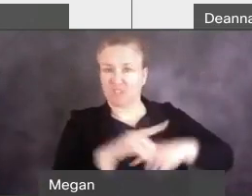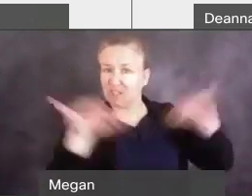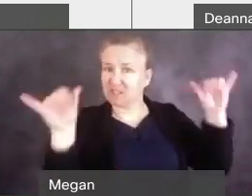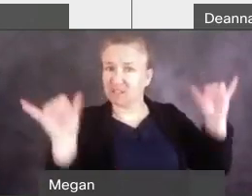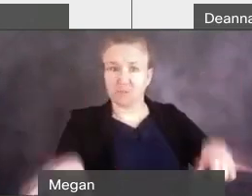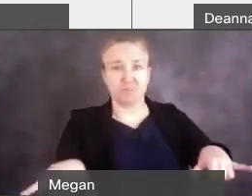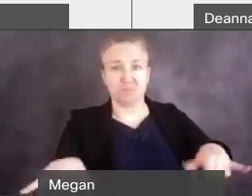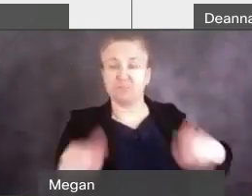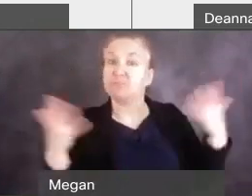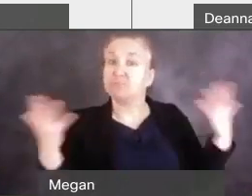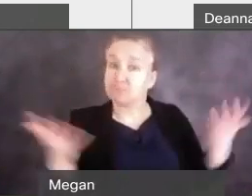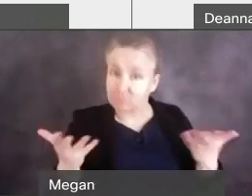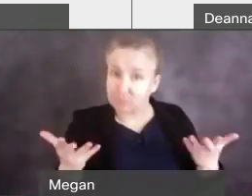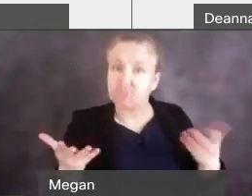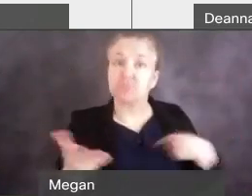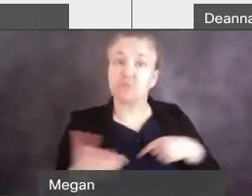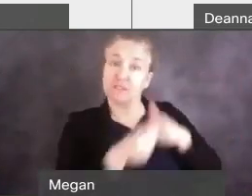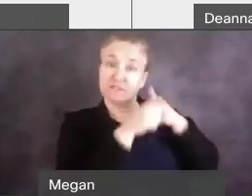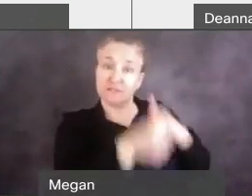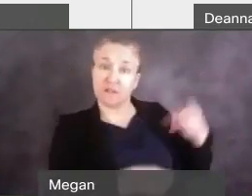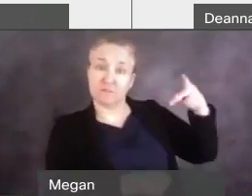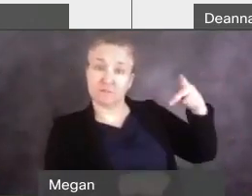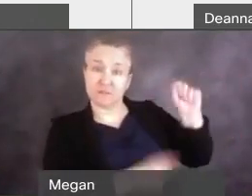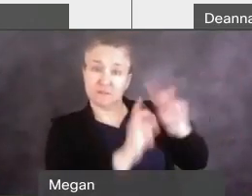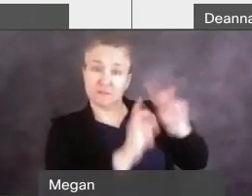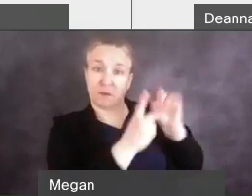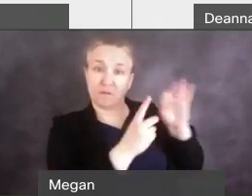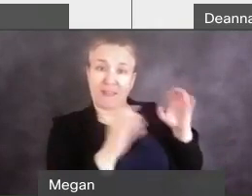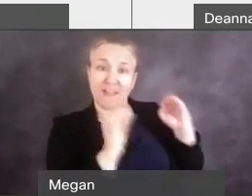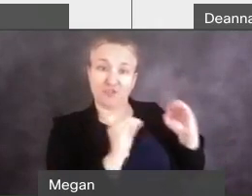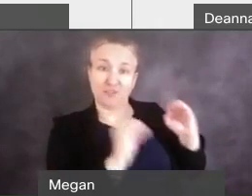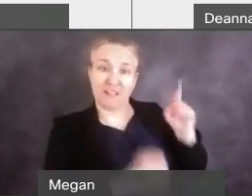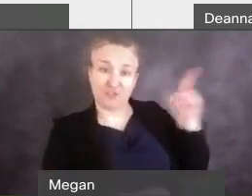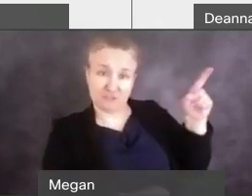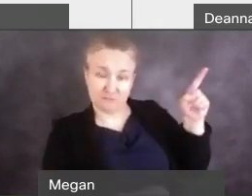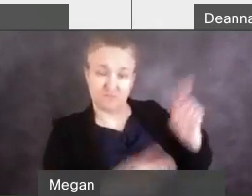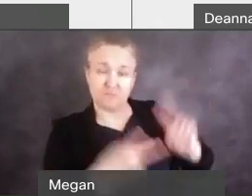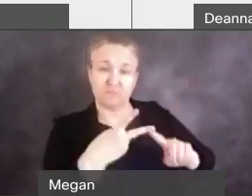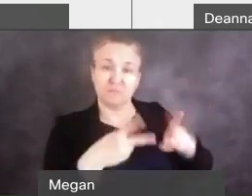that we follow the Pennsylvania Department of Education and the Pennsylvania Department of